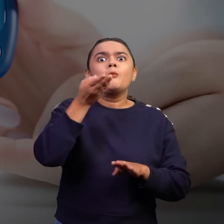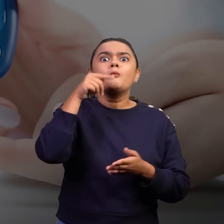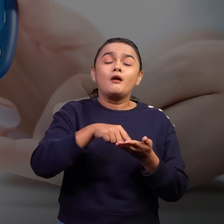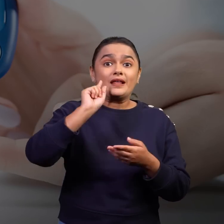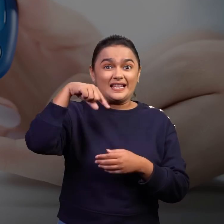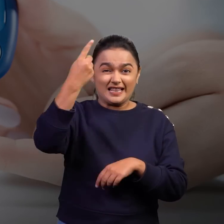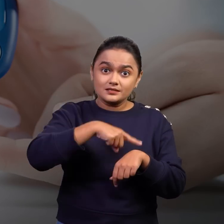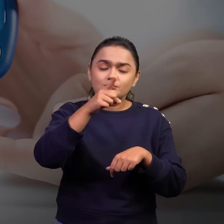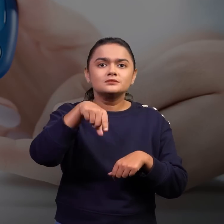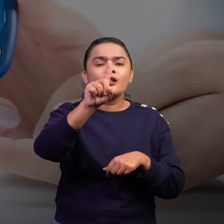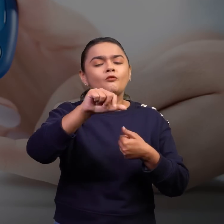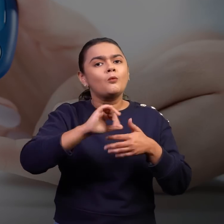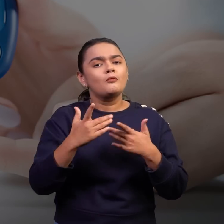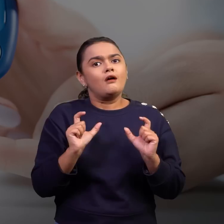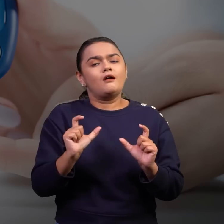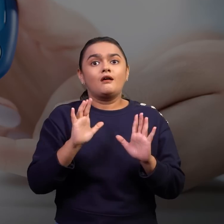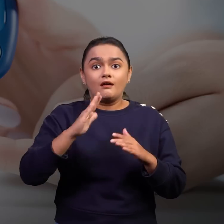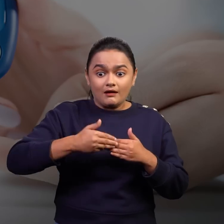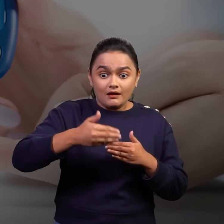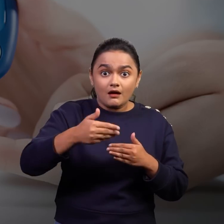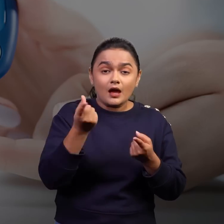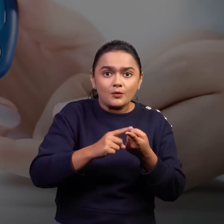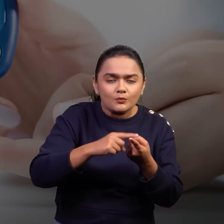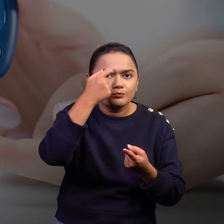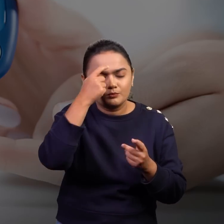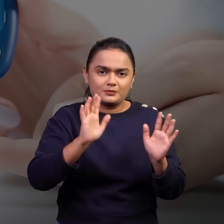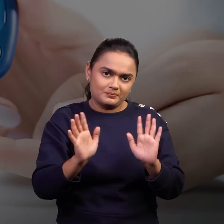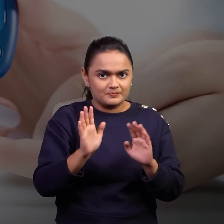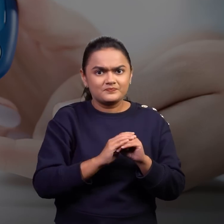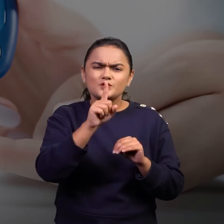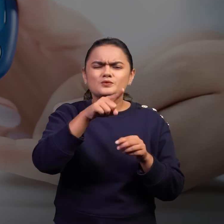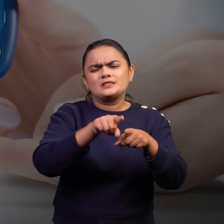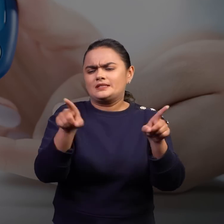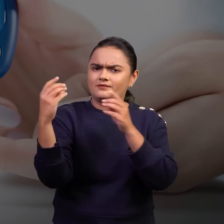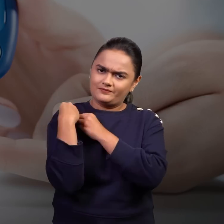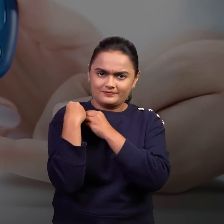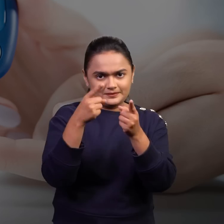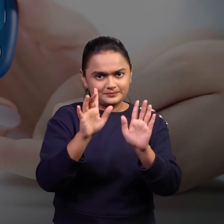Next time, you'll be careful and avoid further complications. You can be careful accordingly.